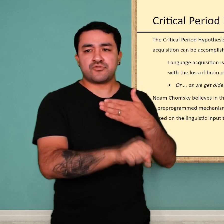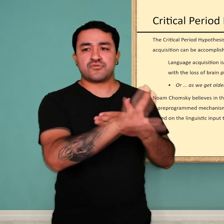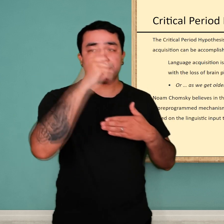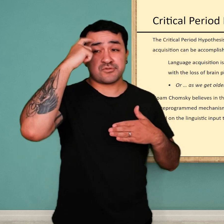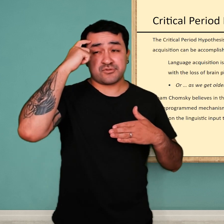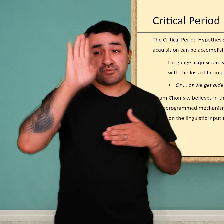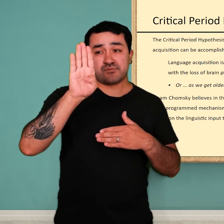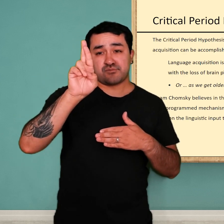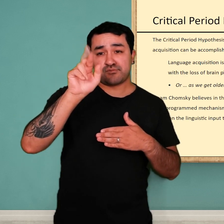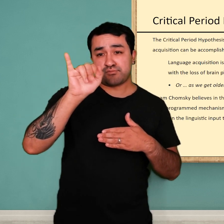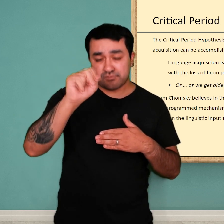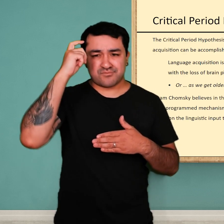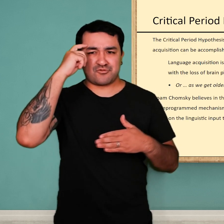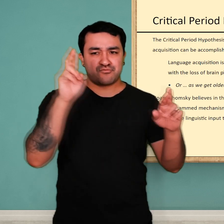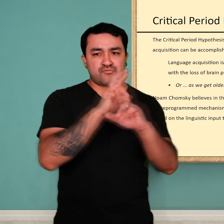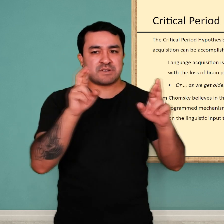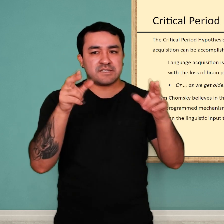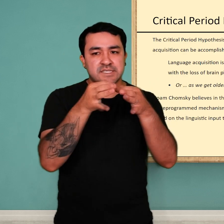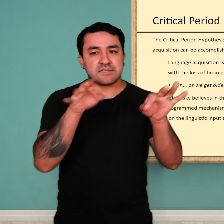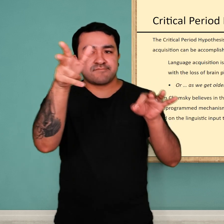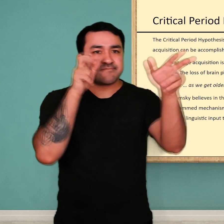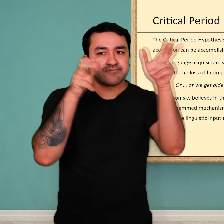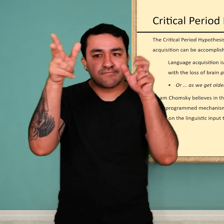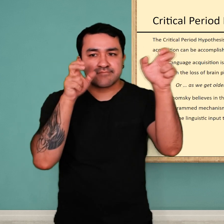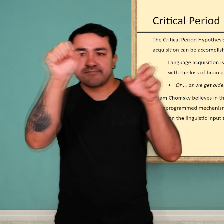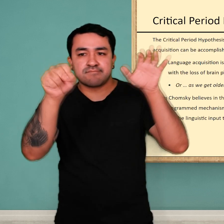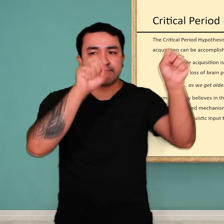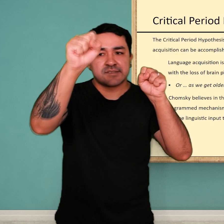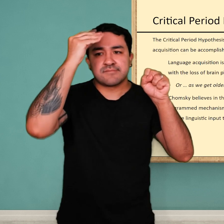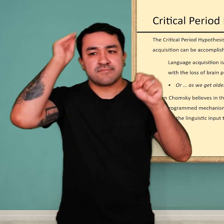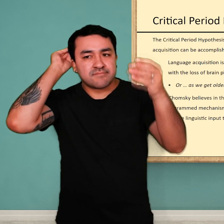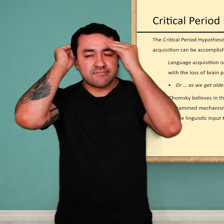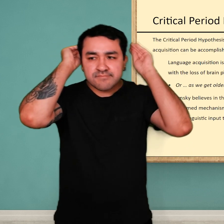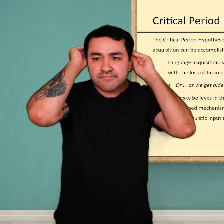can occur more rapidly and efficiently than any other period in a person’s life.